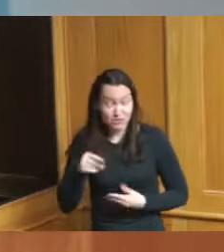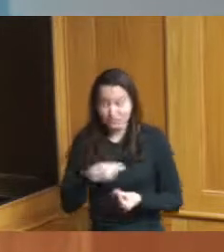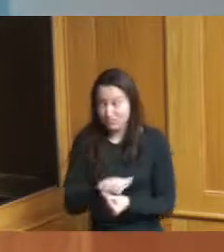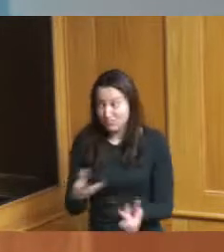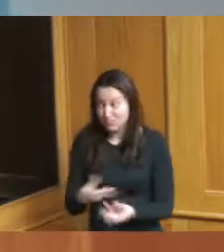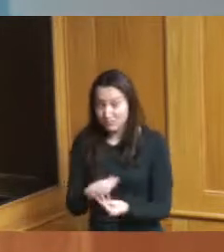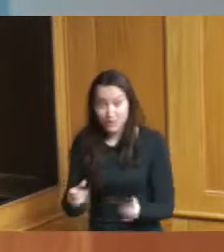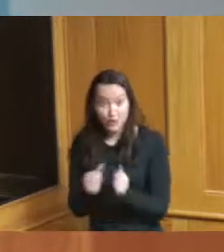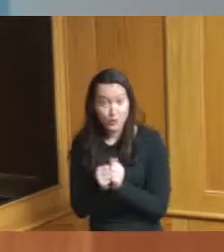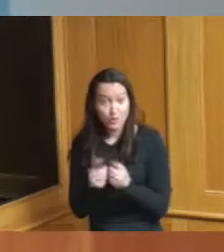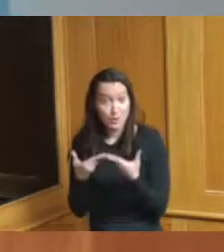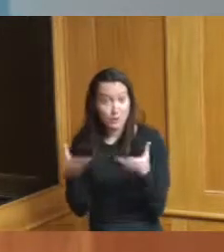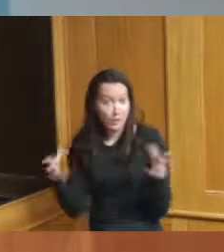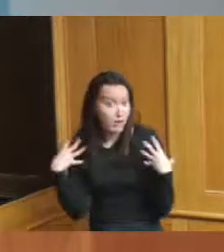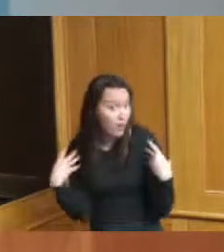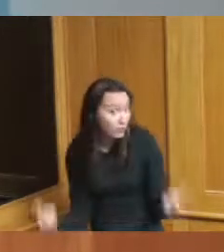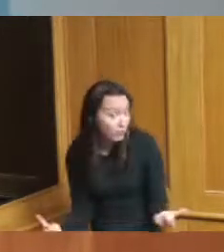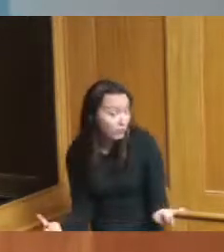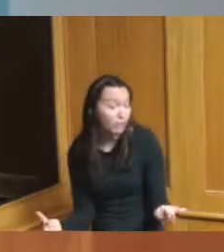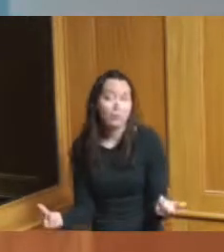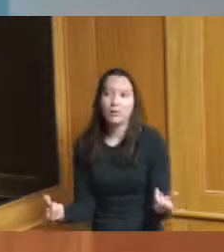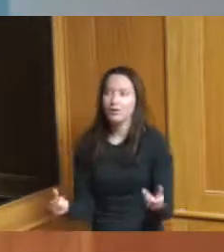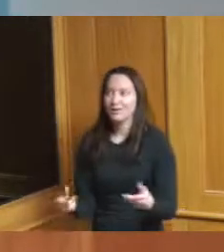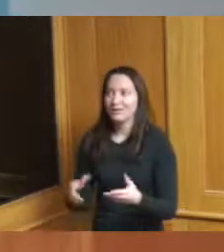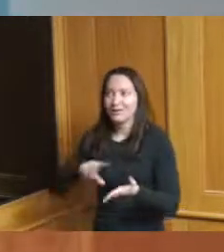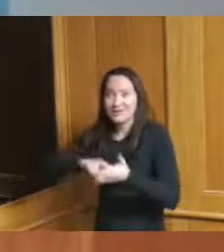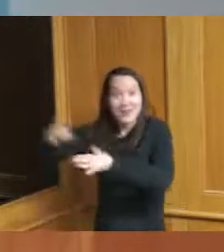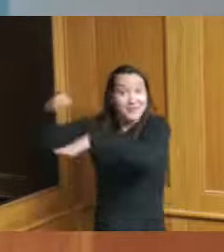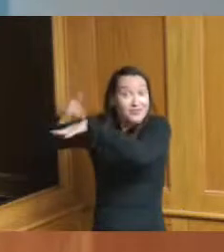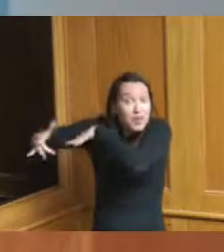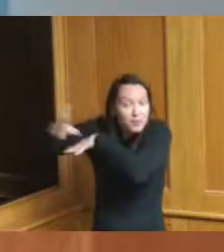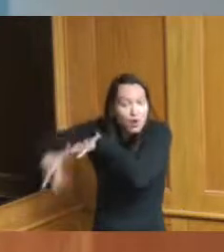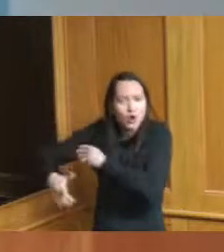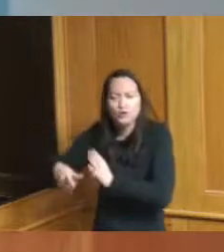through Public Health it's a matter of are they available and how much would it cost us